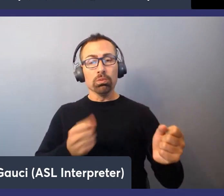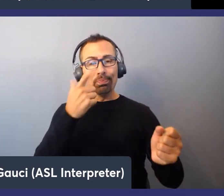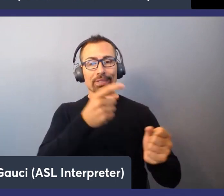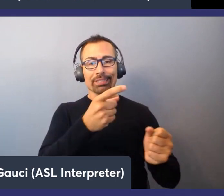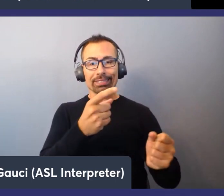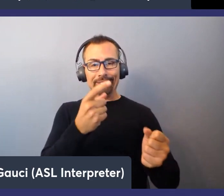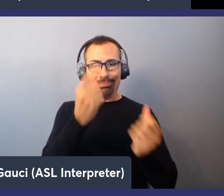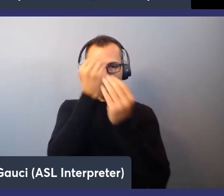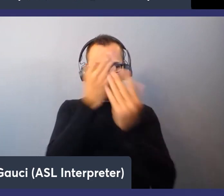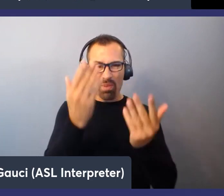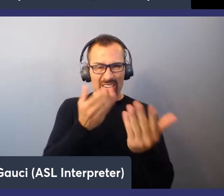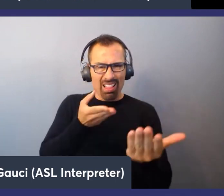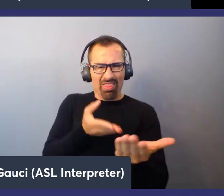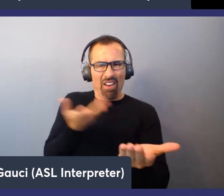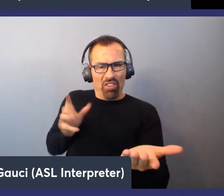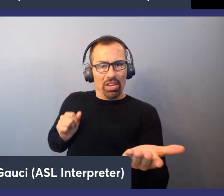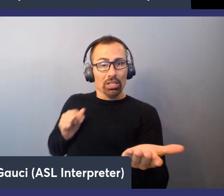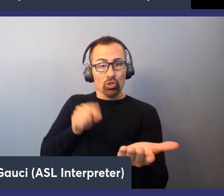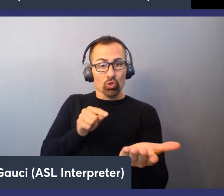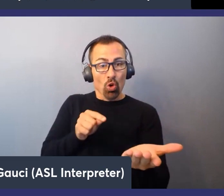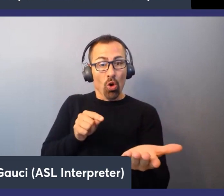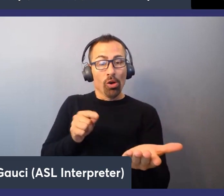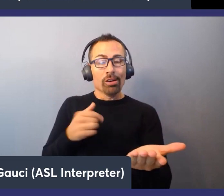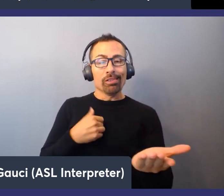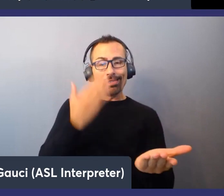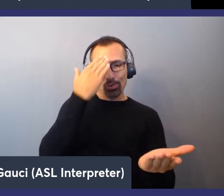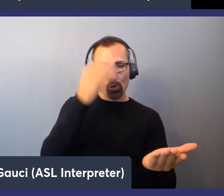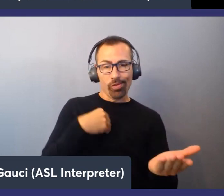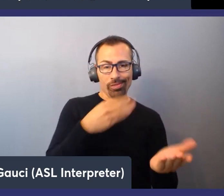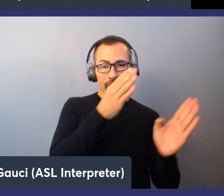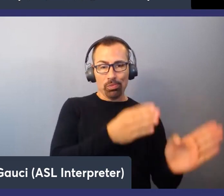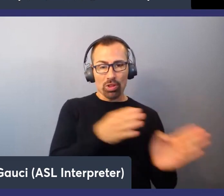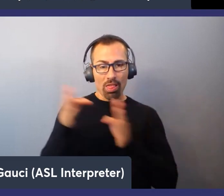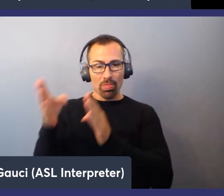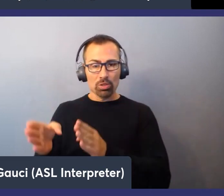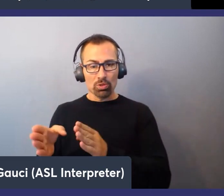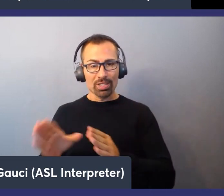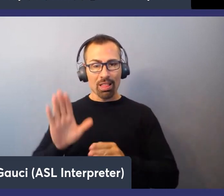from person A to credit card to person B because I don't have to calculate those joins at runtime.